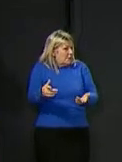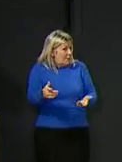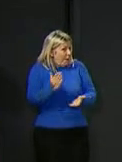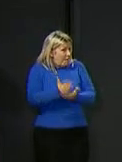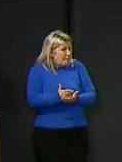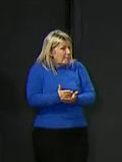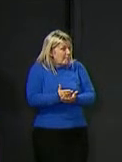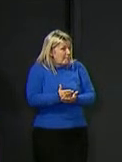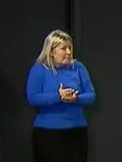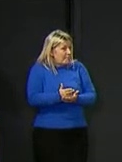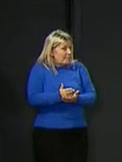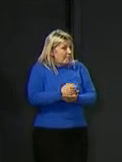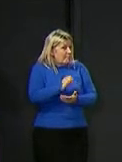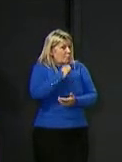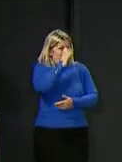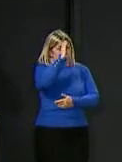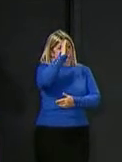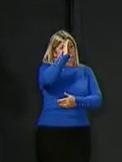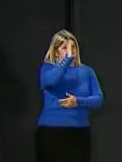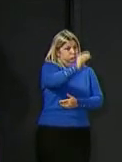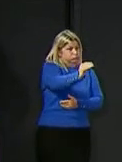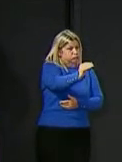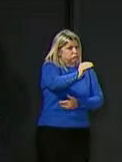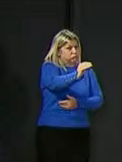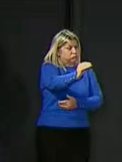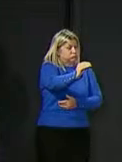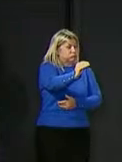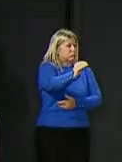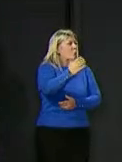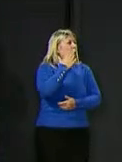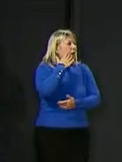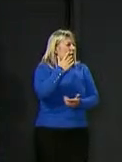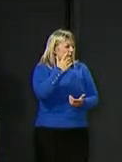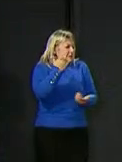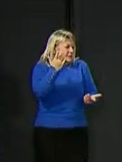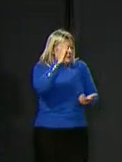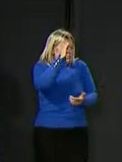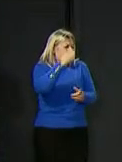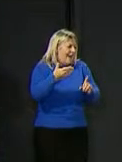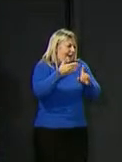you will be giving people for this, or how much do you aim to give people? And if I can as well,